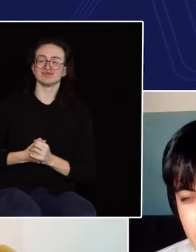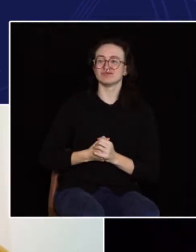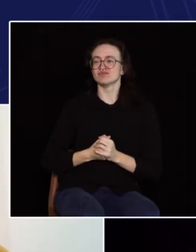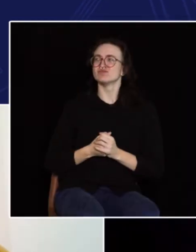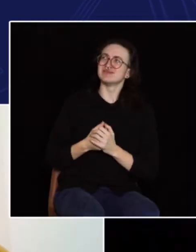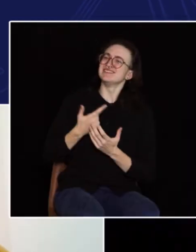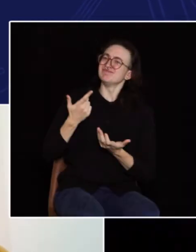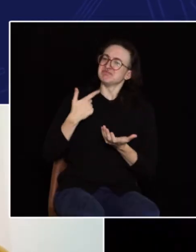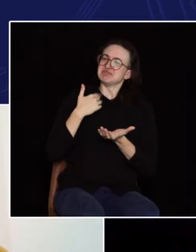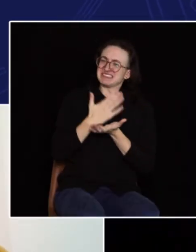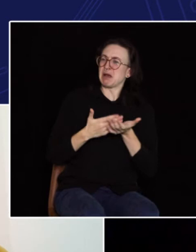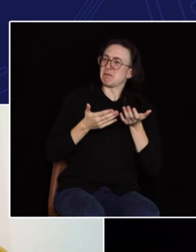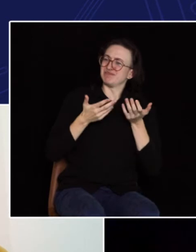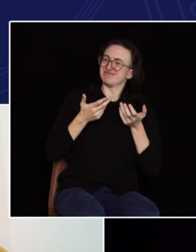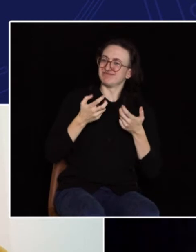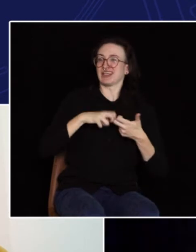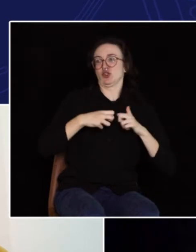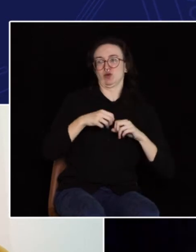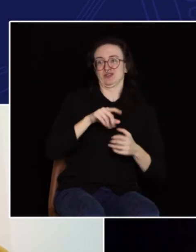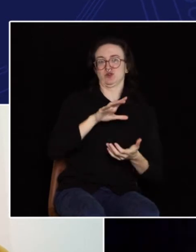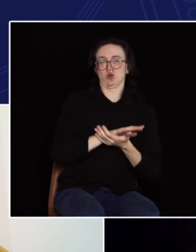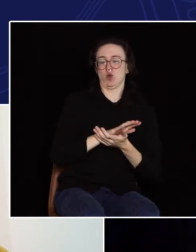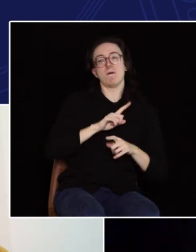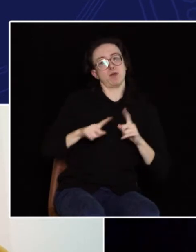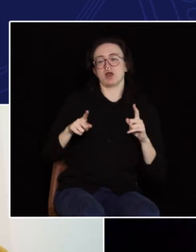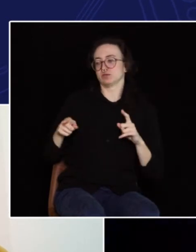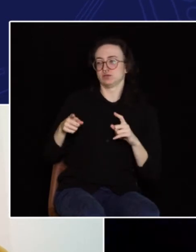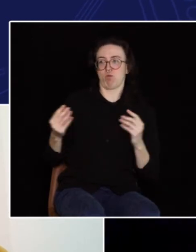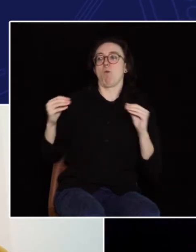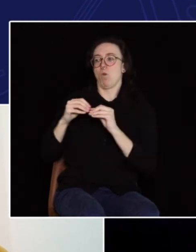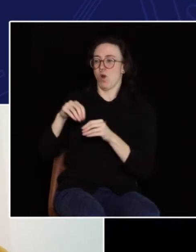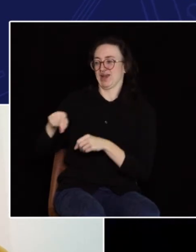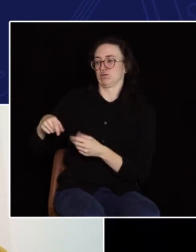[ZAIN:] I guess maybe I have had some issues in the school system, but not too much as,